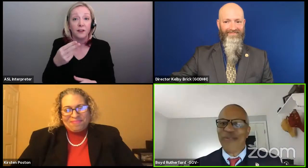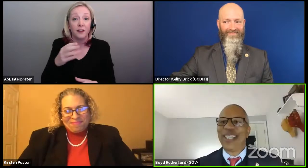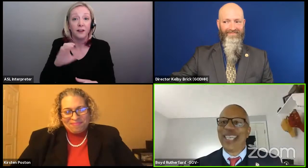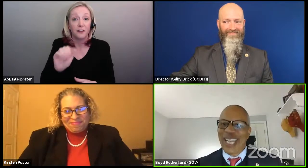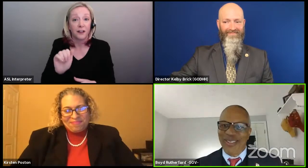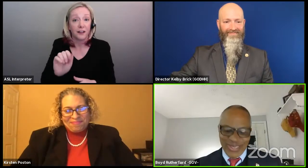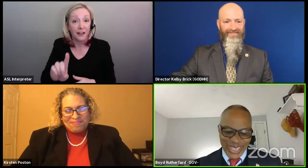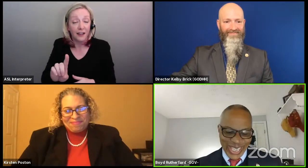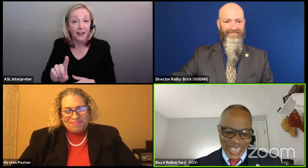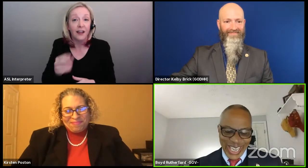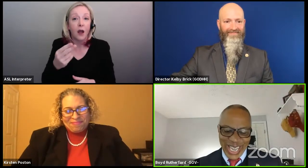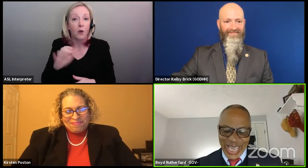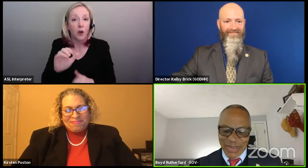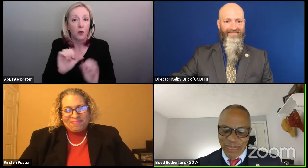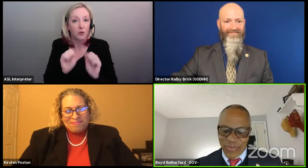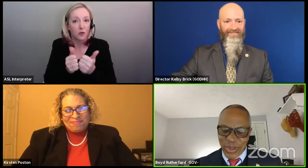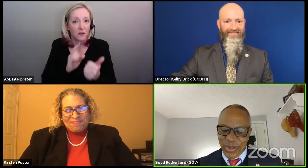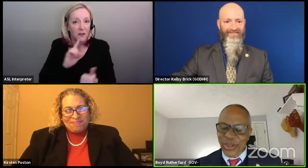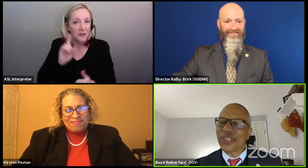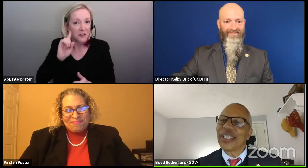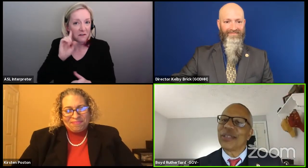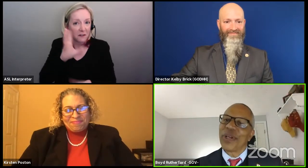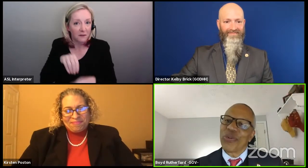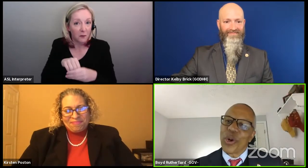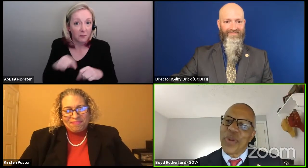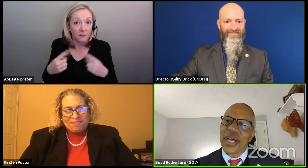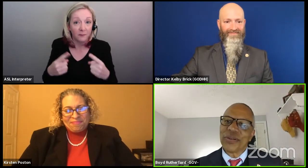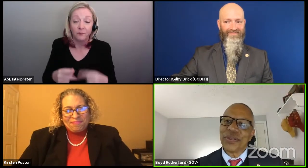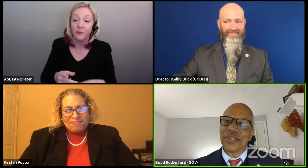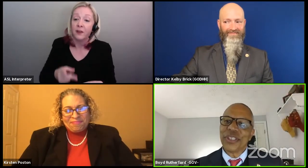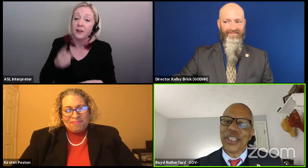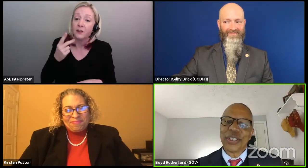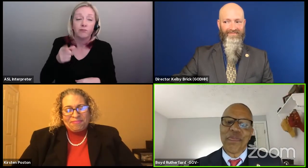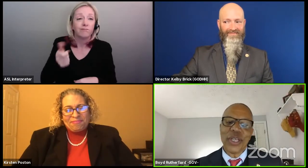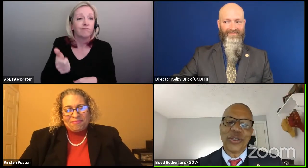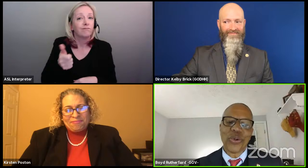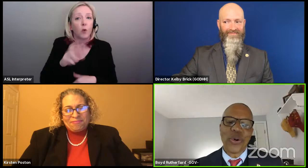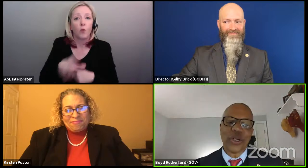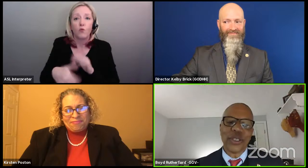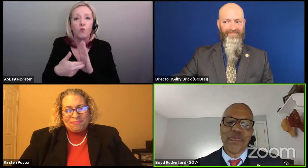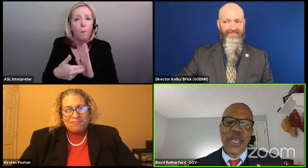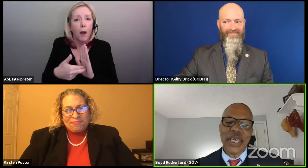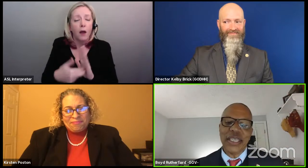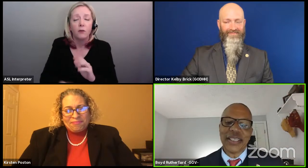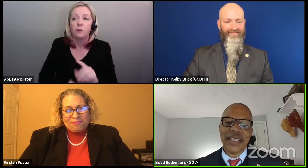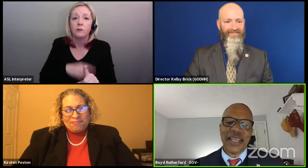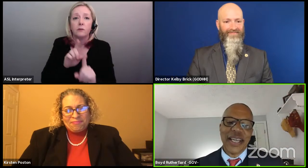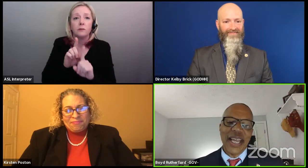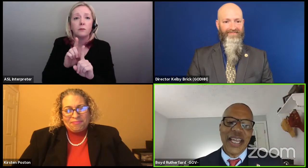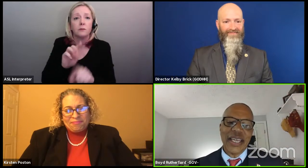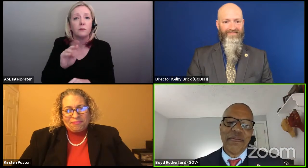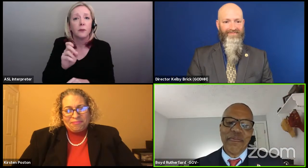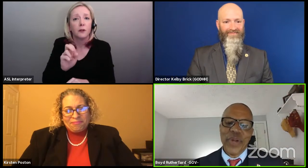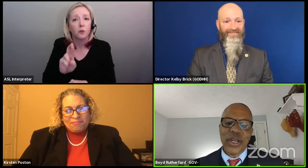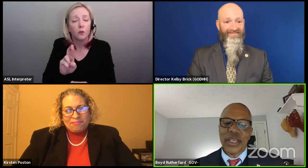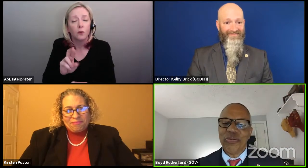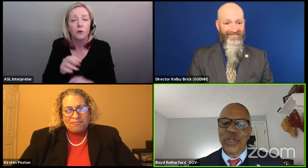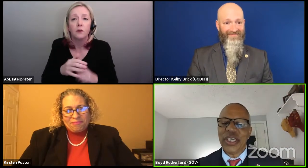of the Deaf. Kirsten has been a role model, she is a mentor to many, and Maryland would